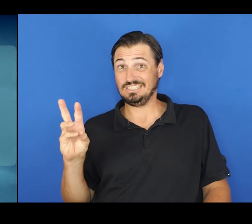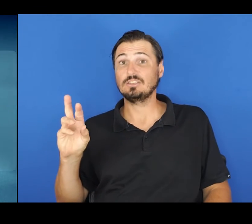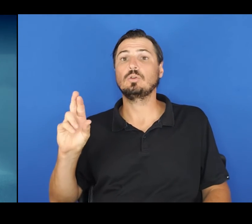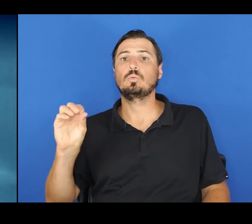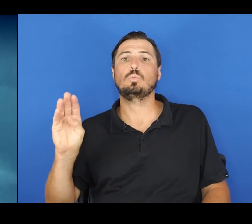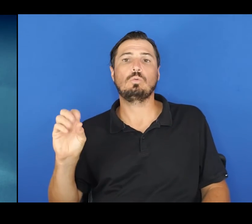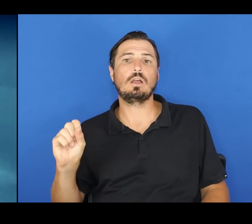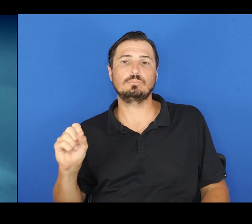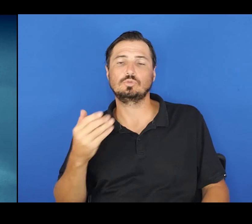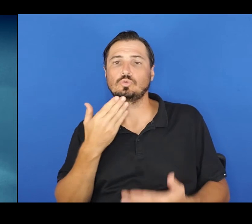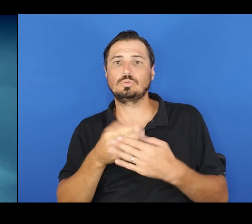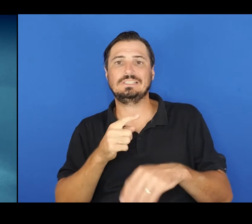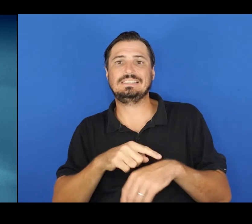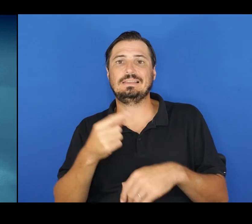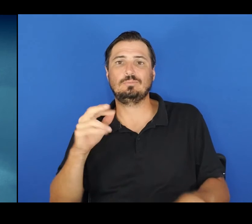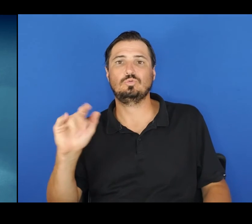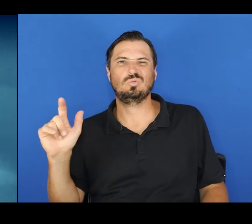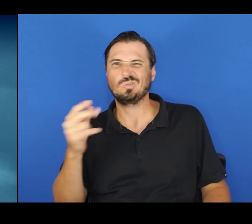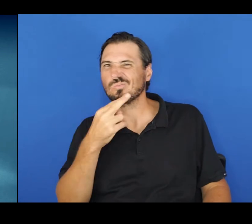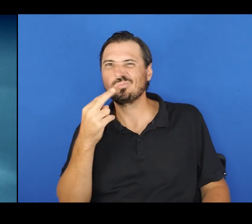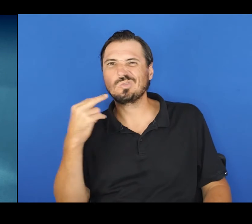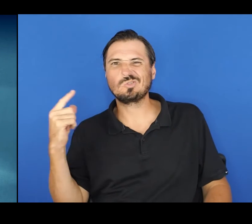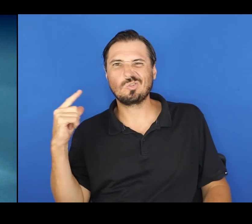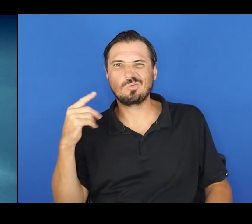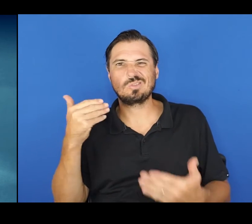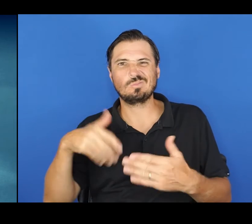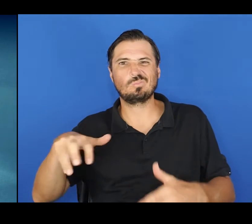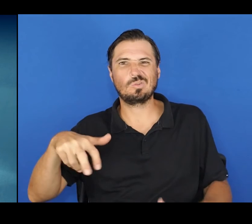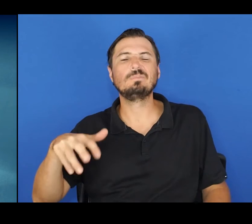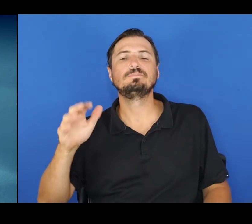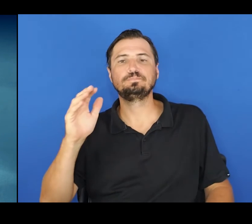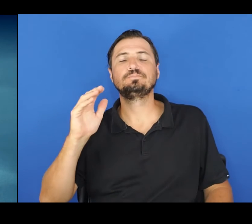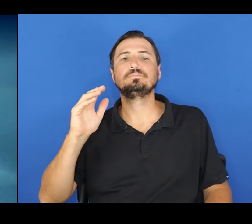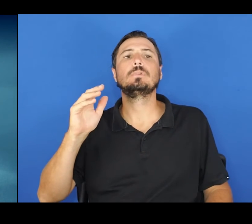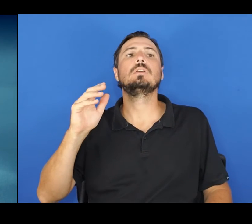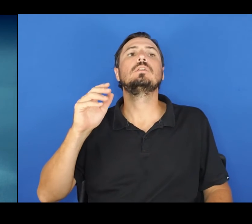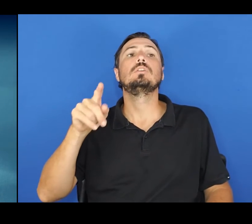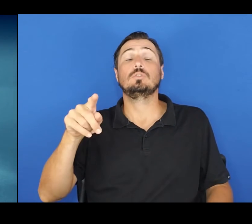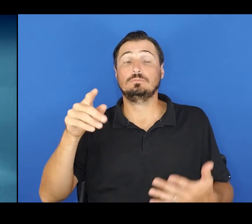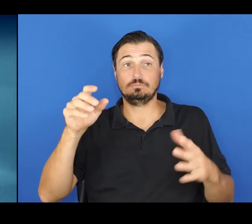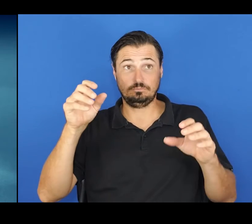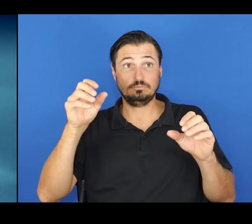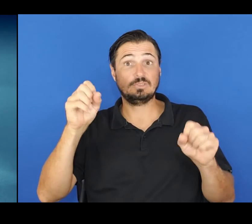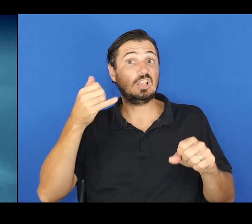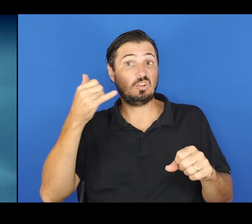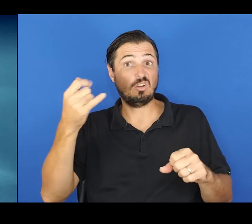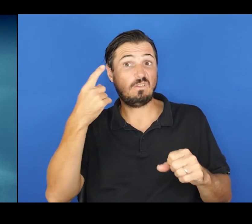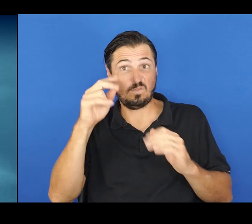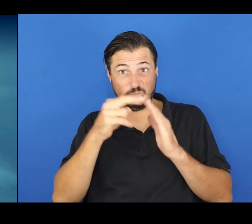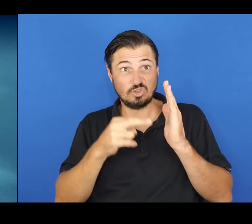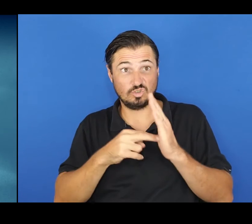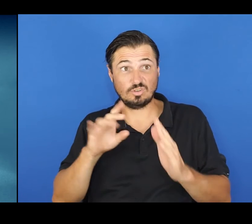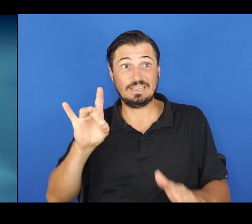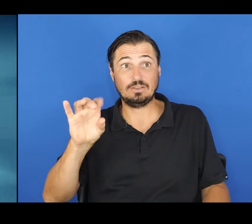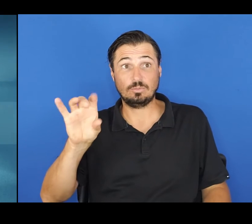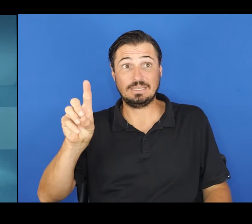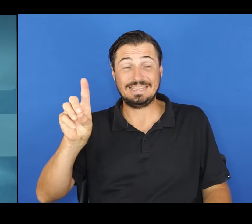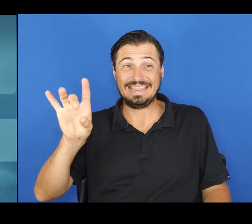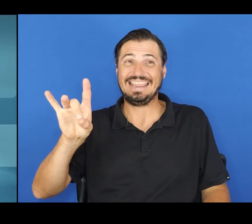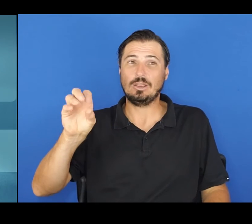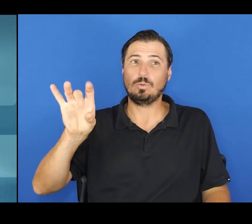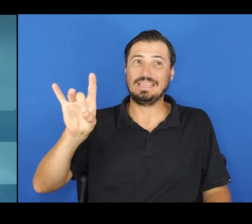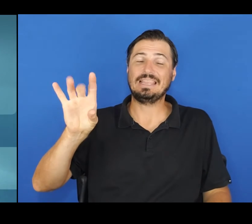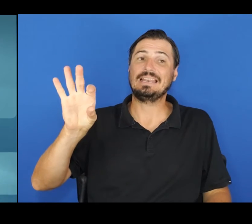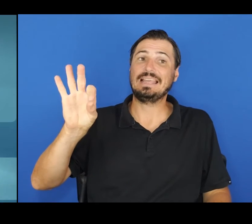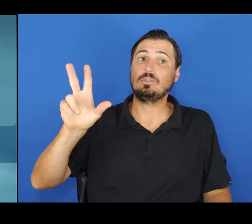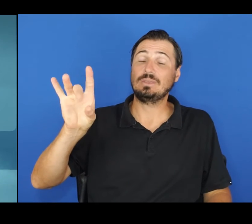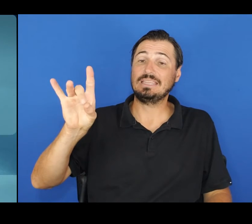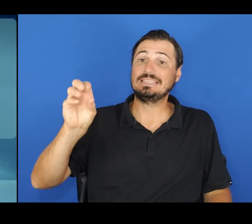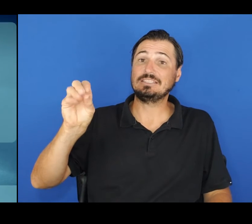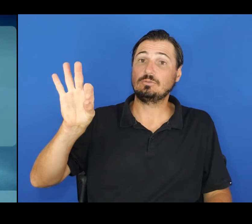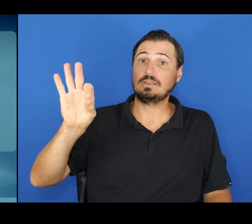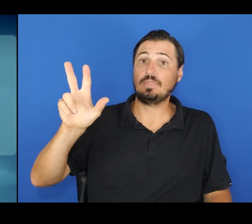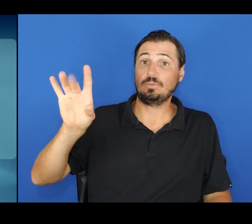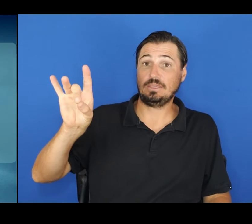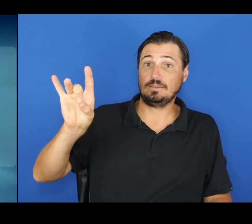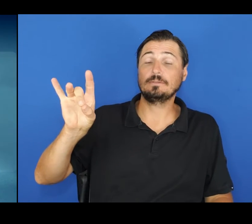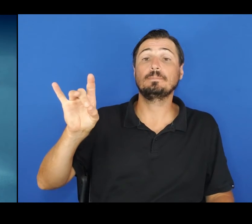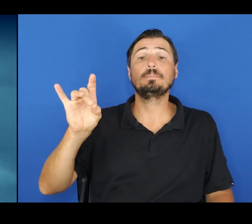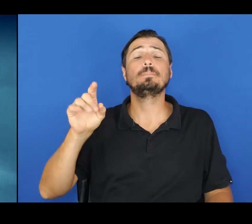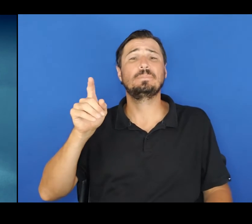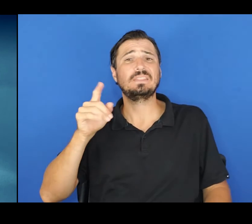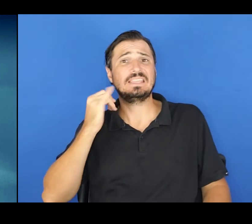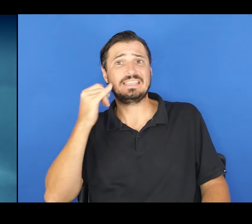To register, please call the Ho’ola Lahui hotline at (808) 938-0938. They will work to accommodate walk-ins, but please let them know you’re coming if you can.